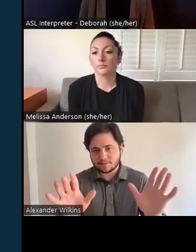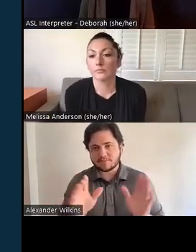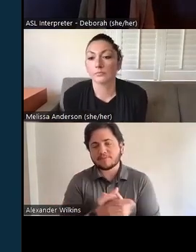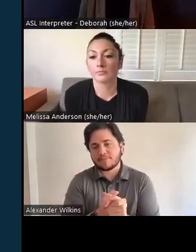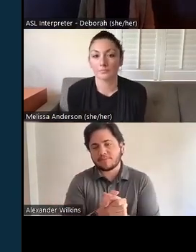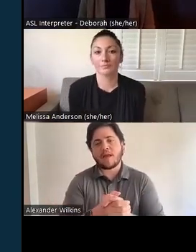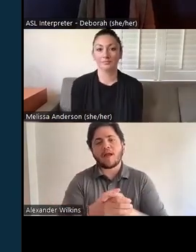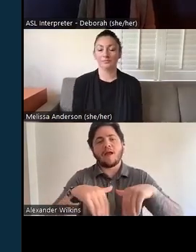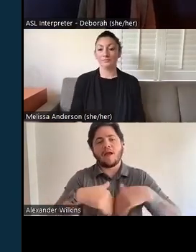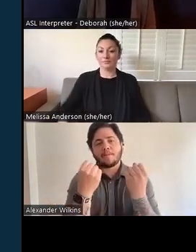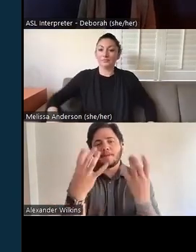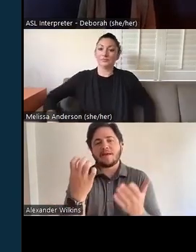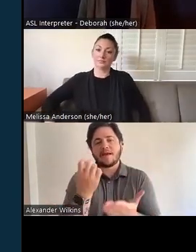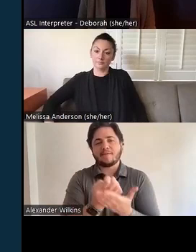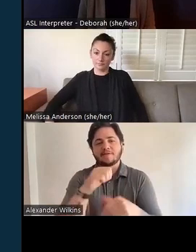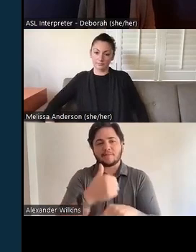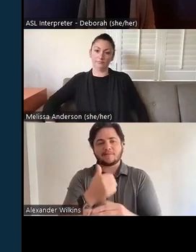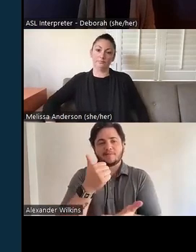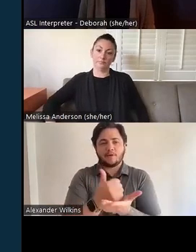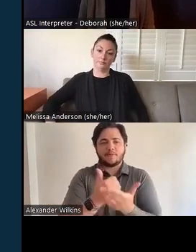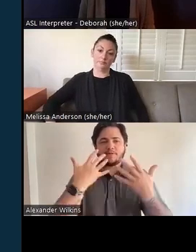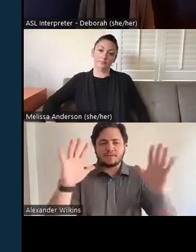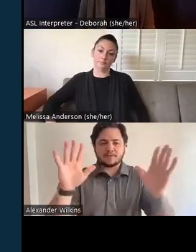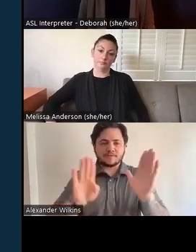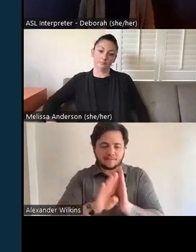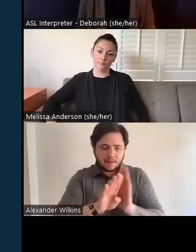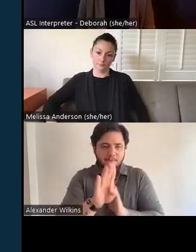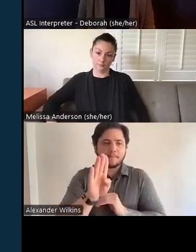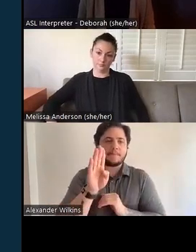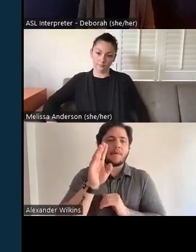So we've got a little pop quiz for you. How many evidence-based therapies have